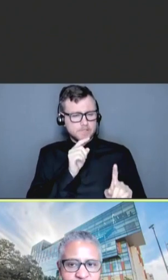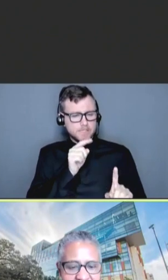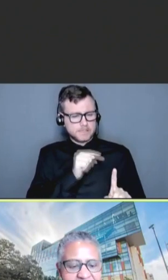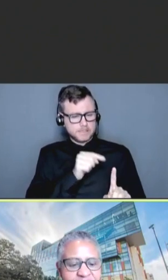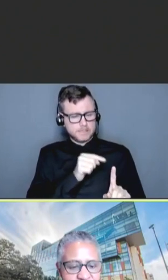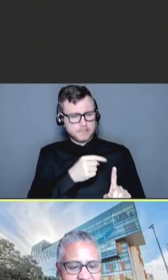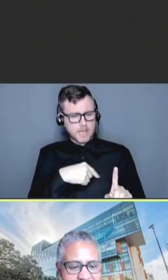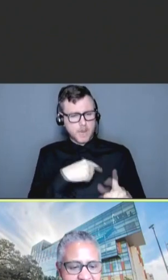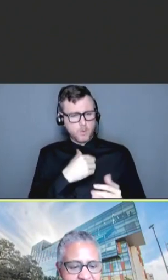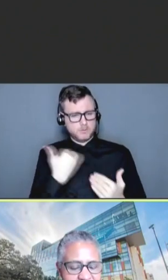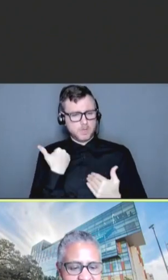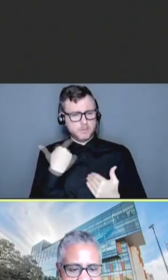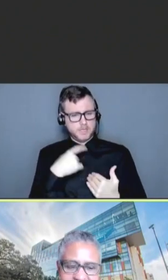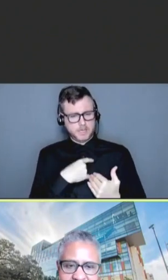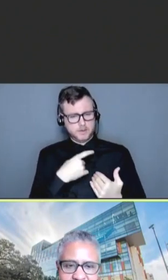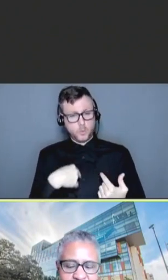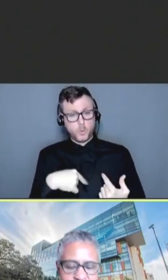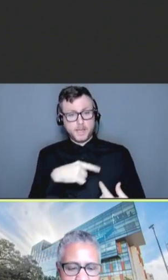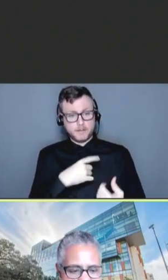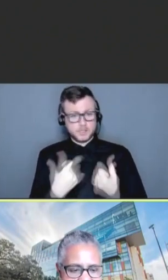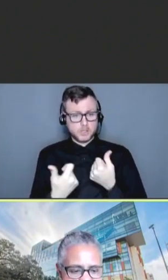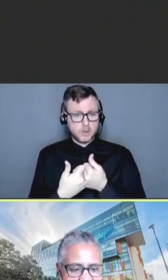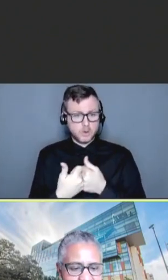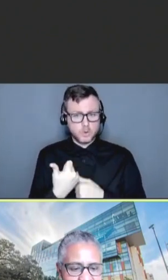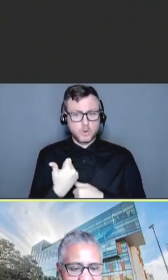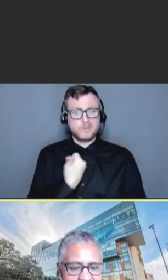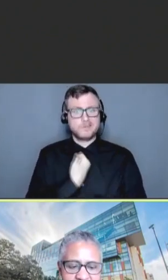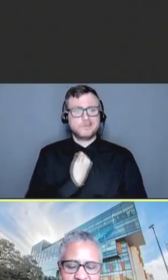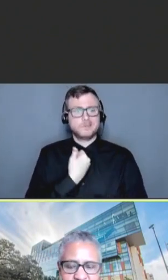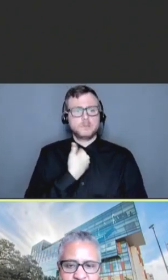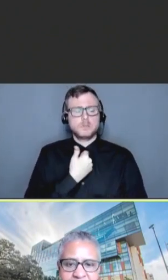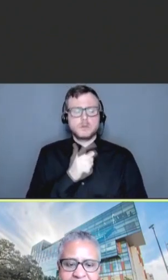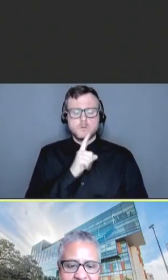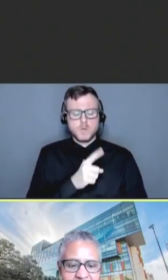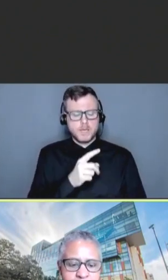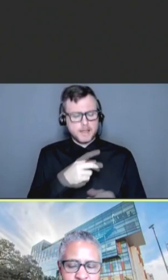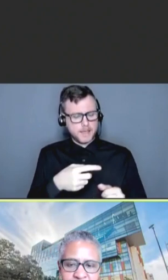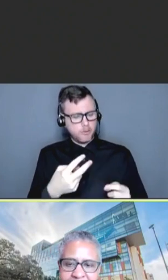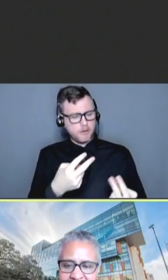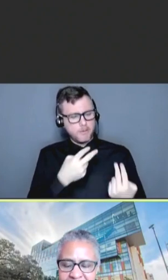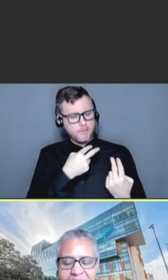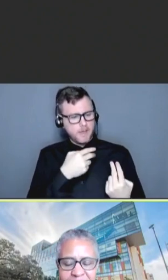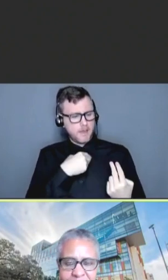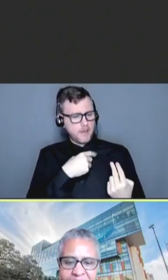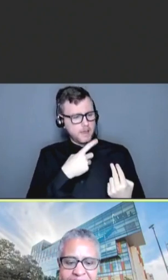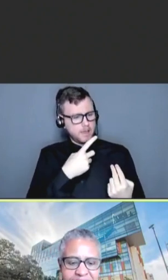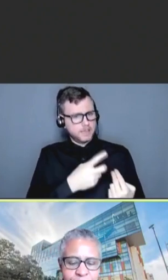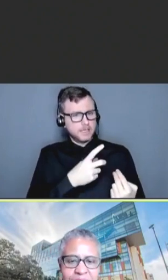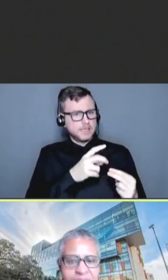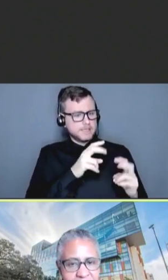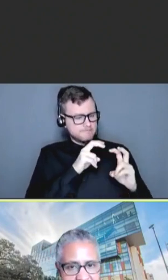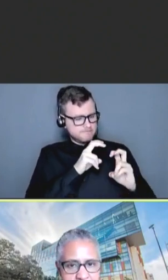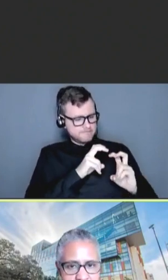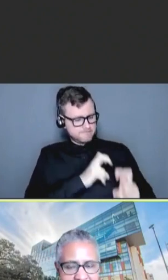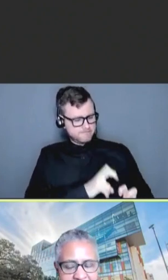challenged ourselves to go back and really review disease burden data, so that as we think about